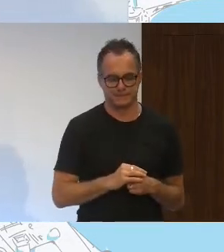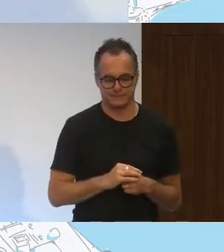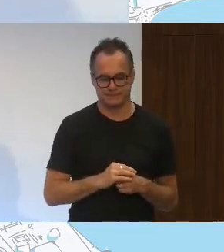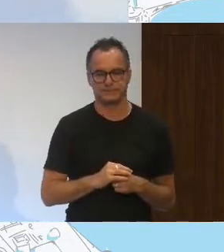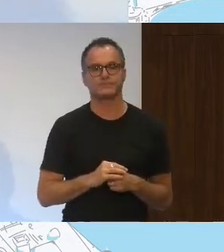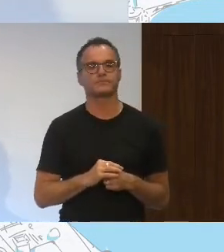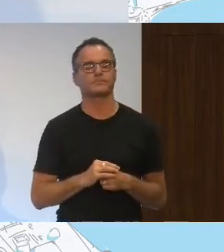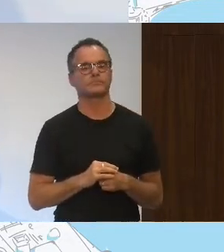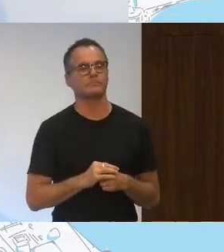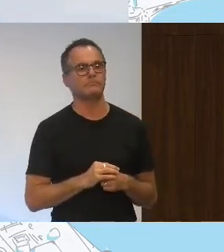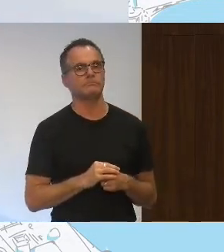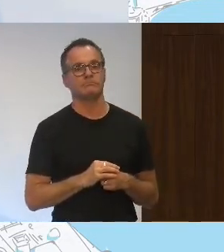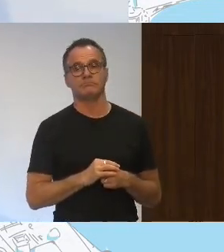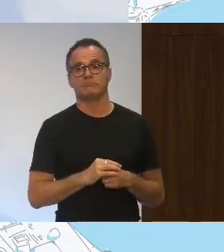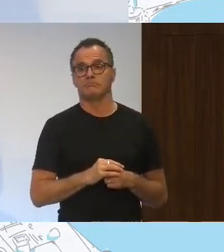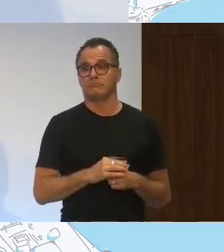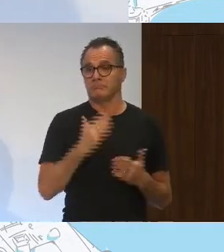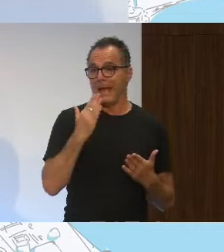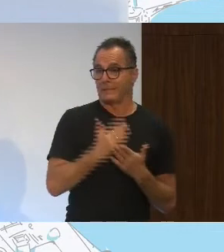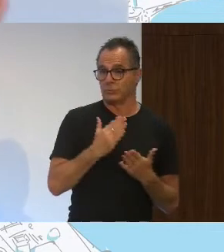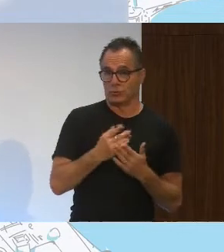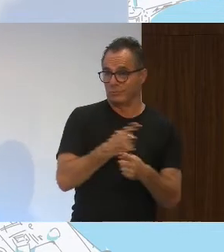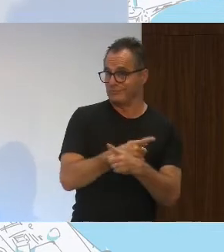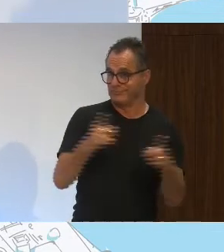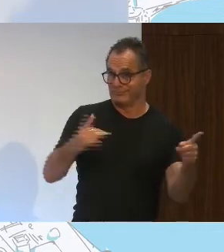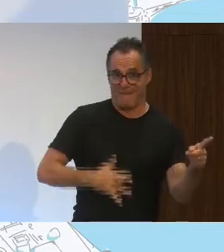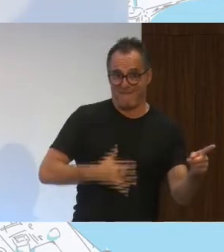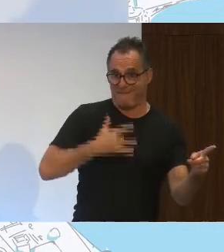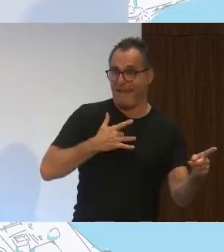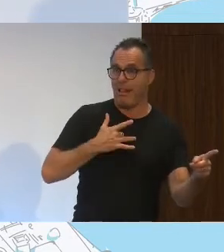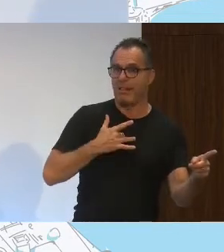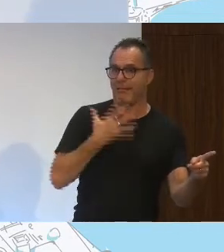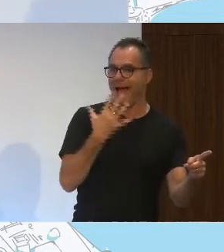Now, I'm sure we all have our own predrome sort of thing that attacks us, but for me